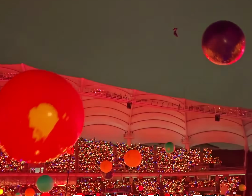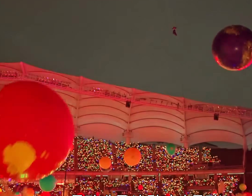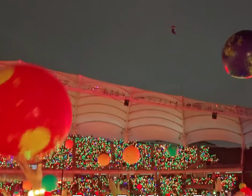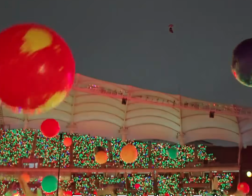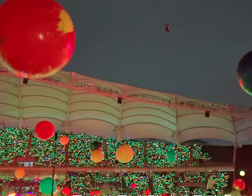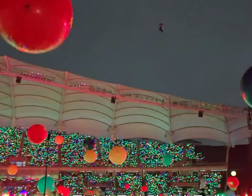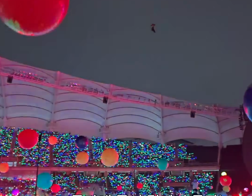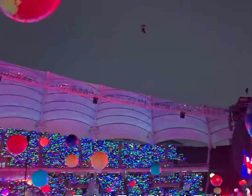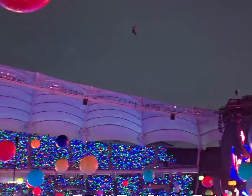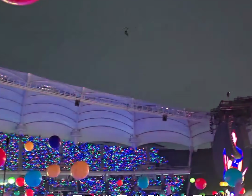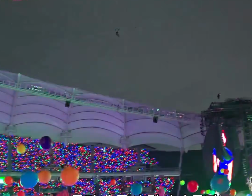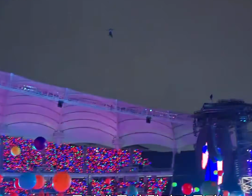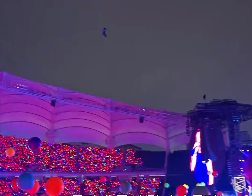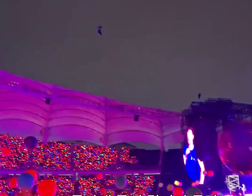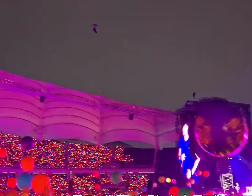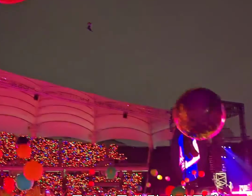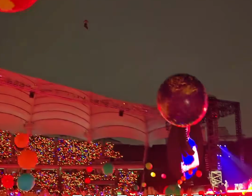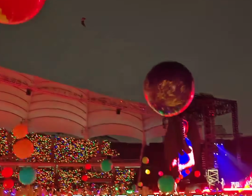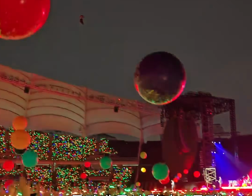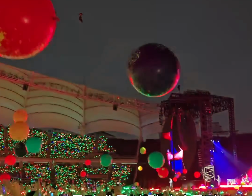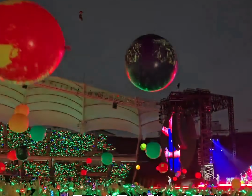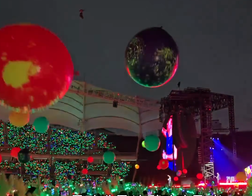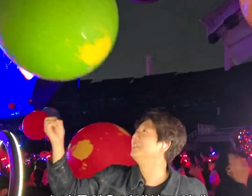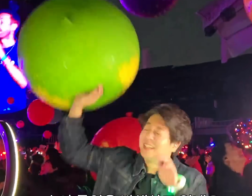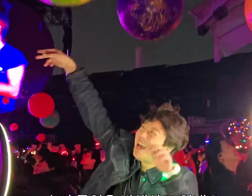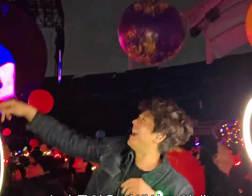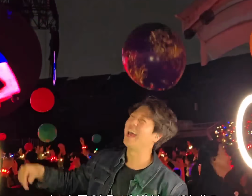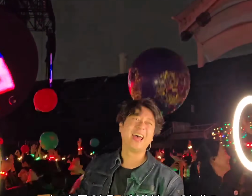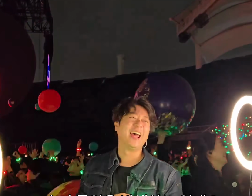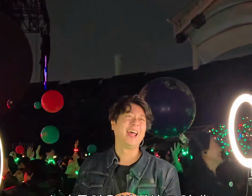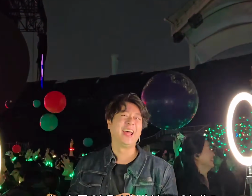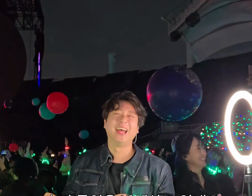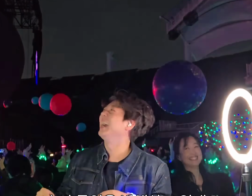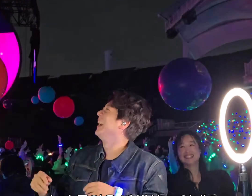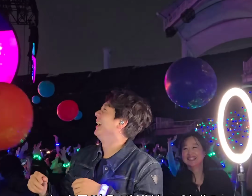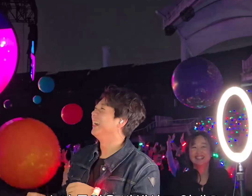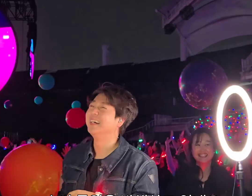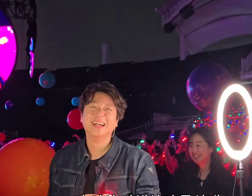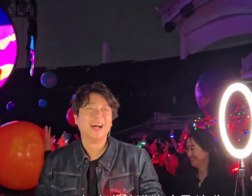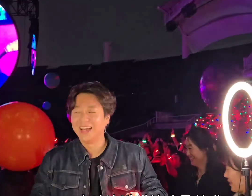At one point, balloons came bouncing into the scene! The balloon is interfering with the sign language interpretation. LOL